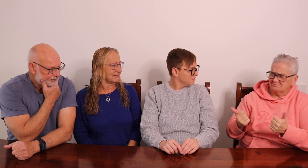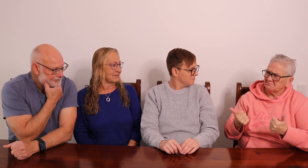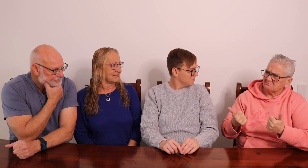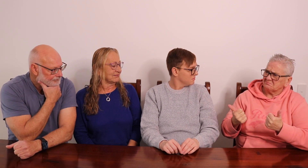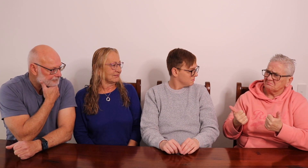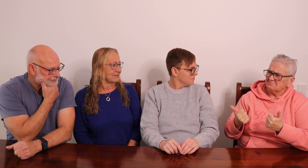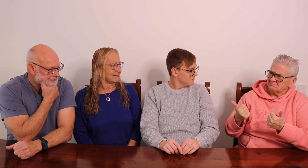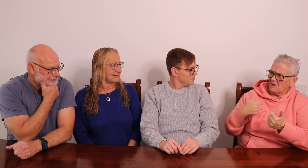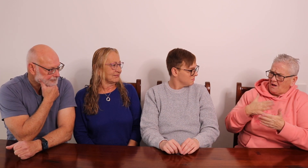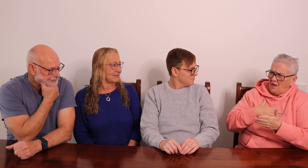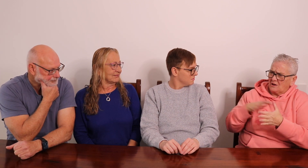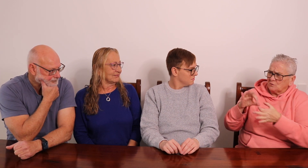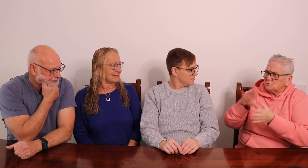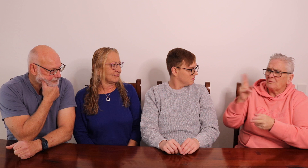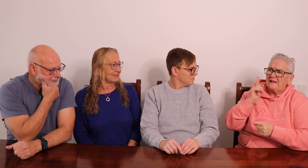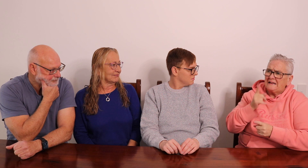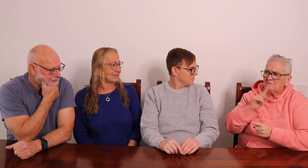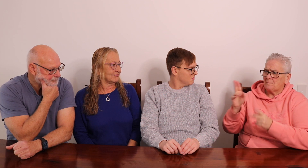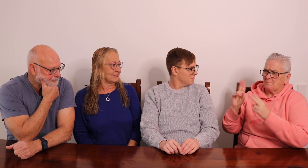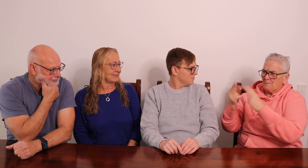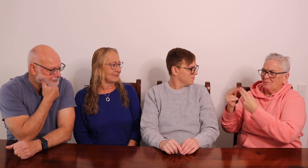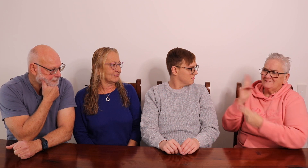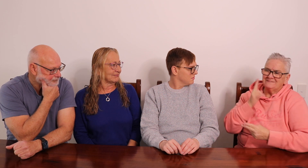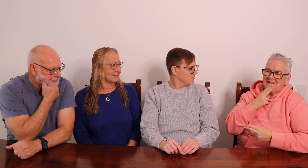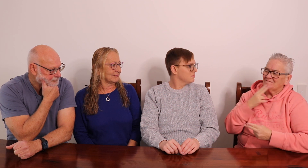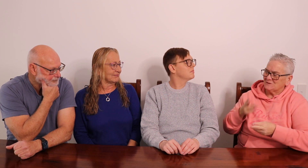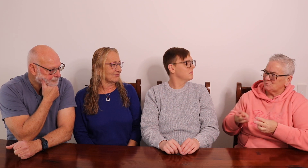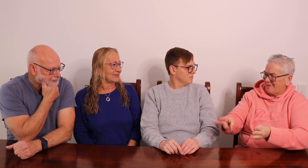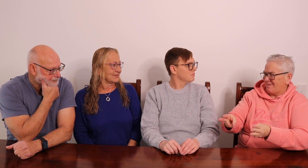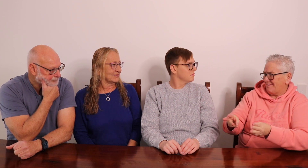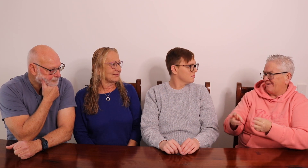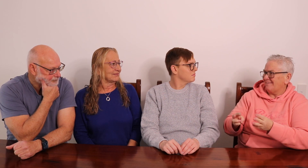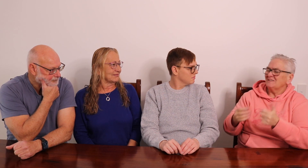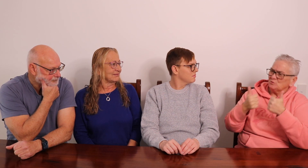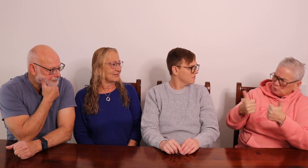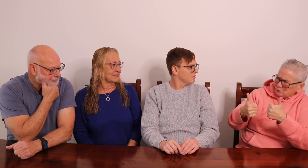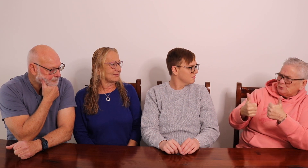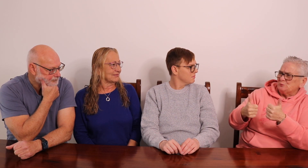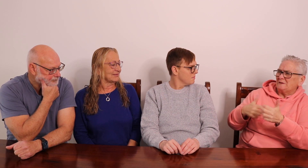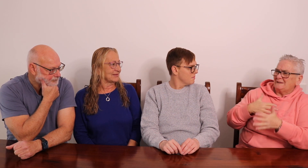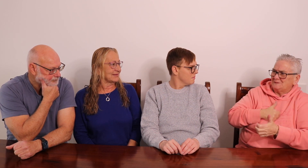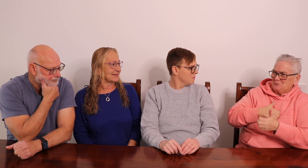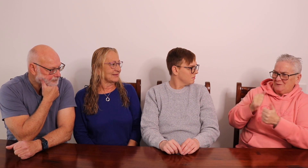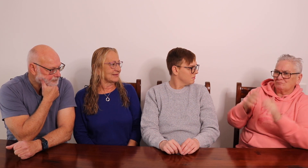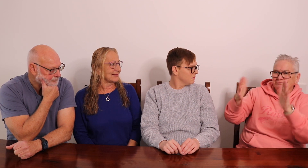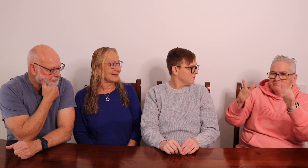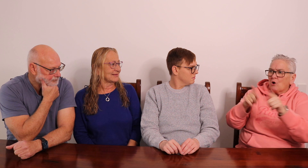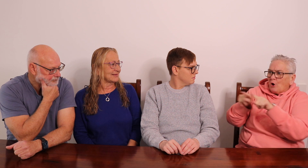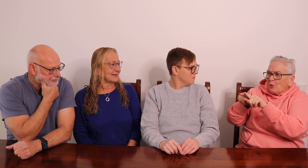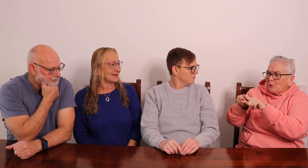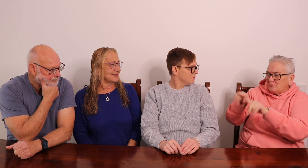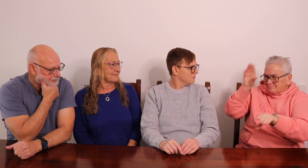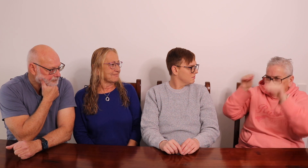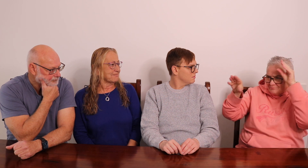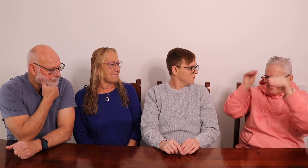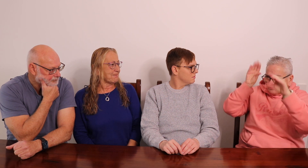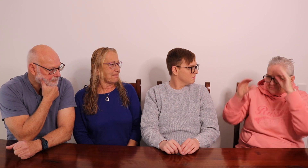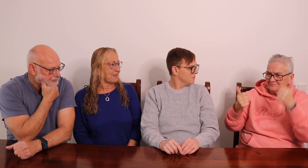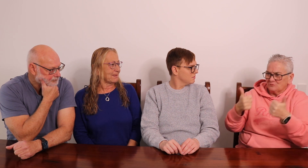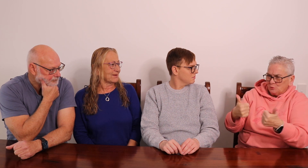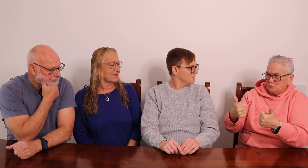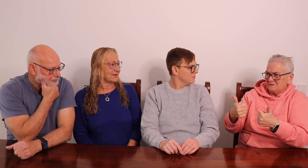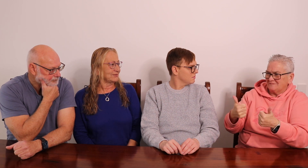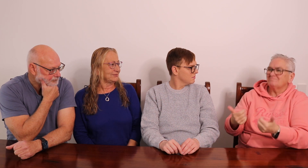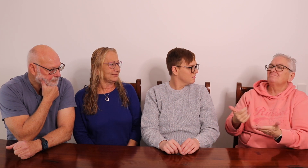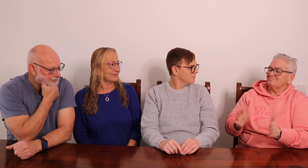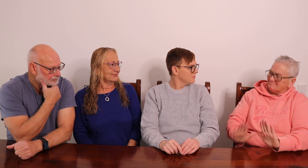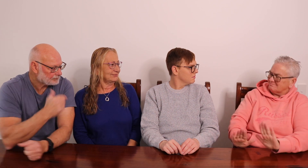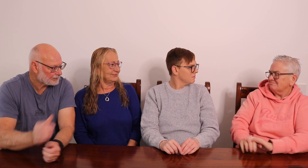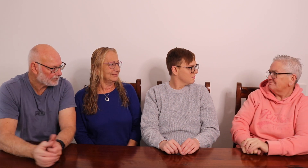I would like to see hearing people learn about deaf's ways. Learning new things.